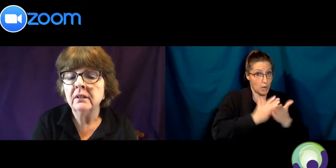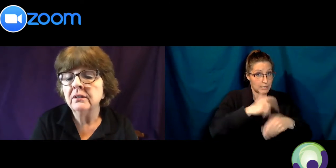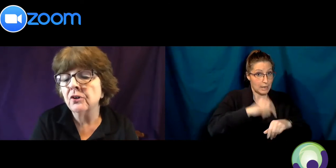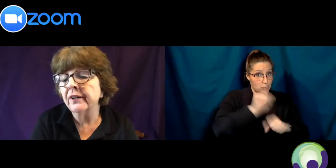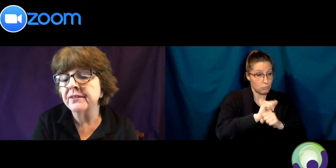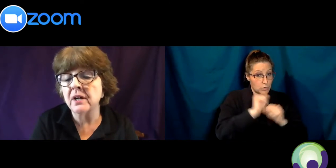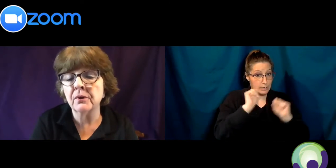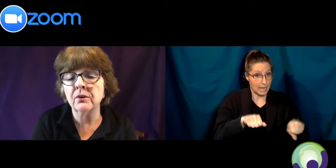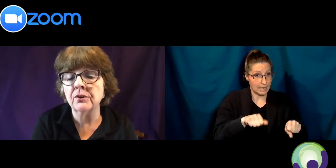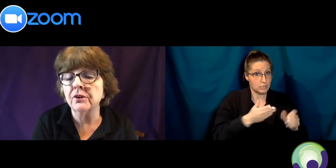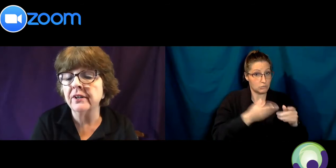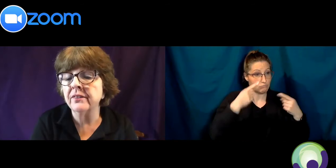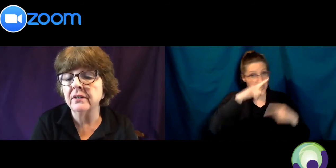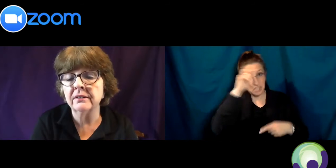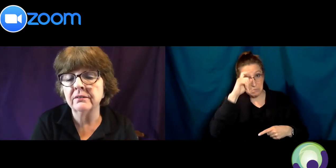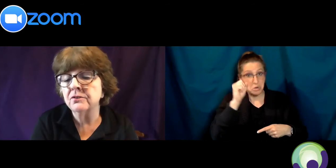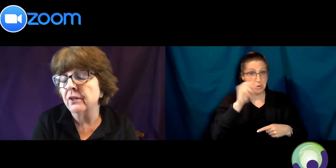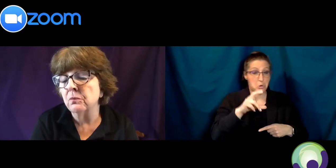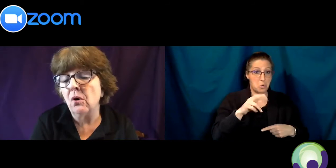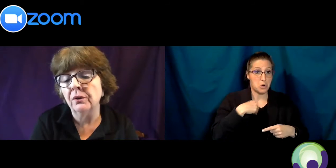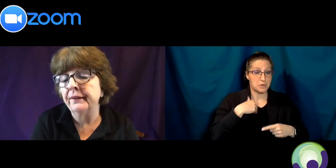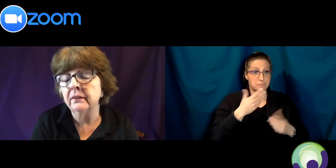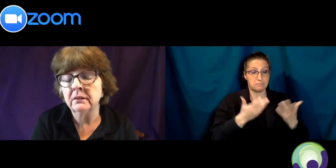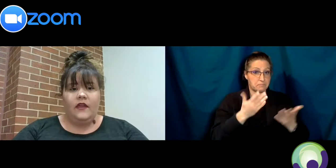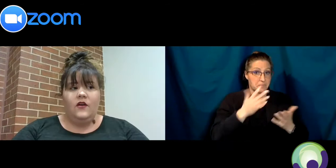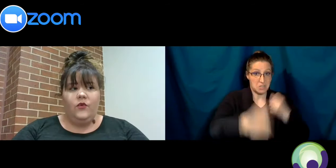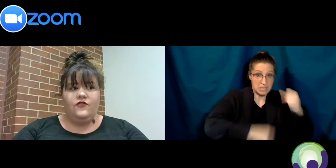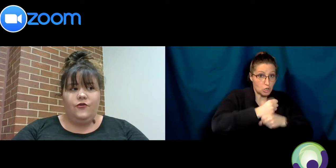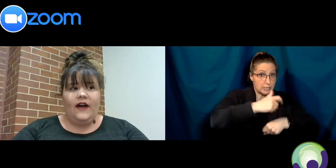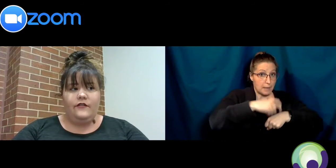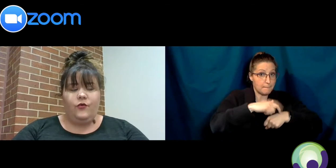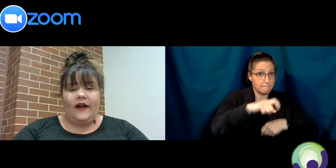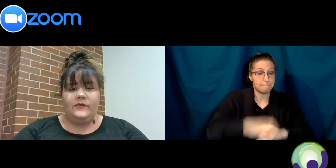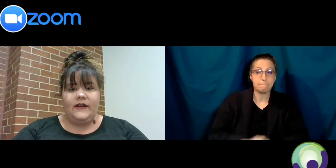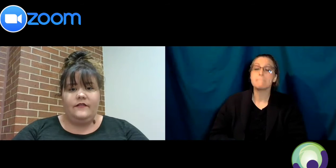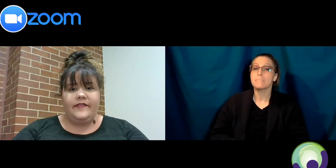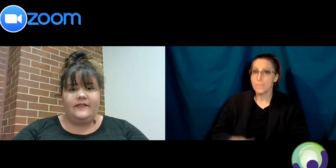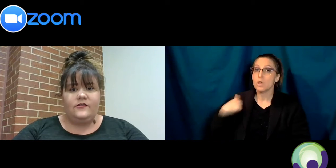during the summer or during the whole year? >>Justine: We do have quite a bit of seasonal